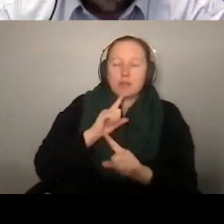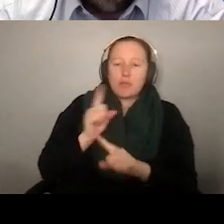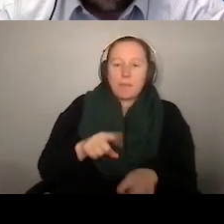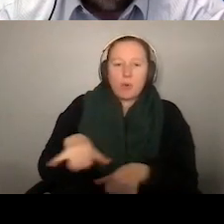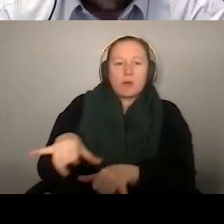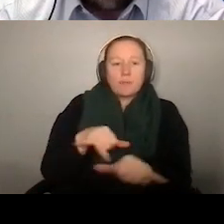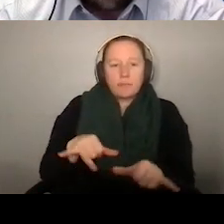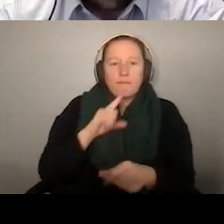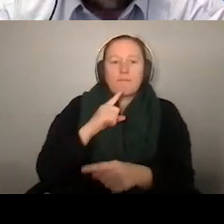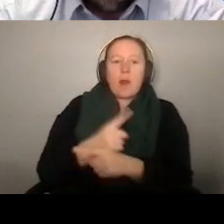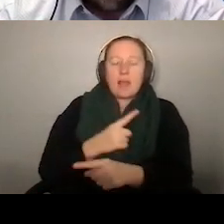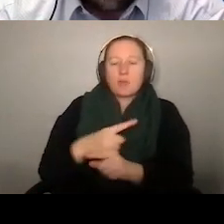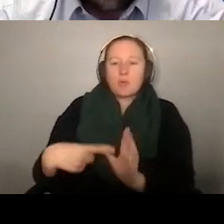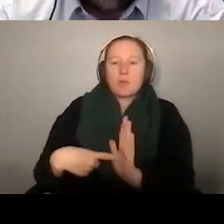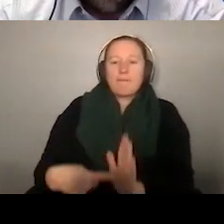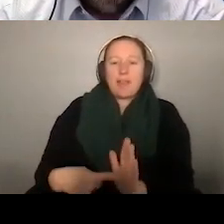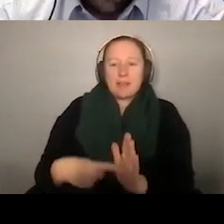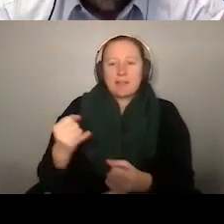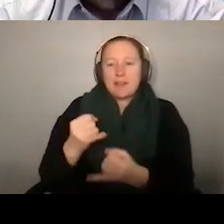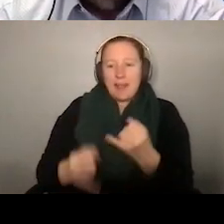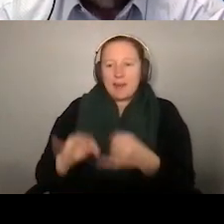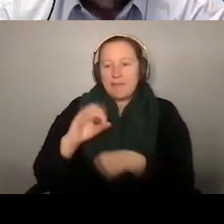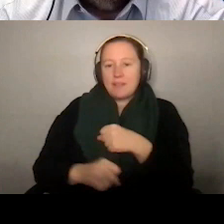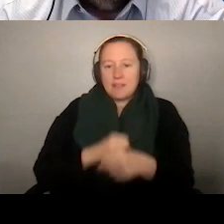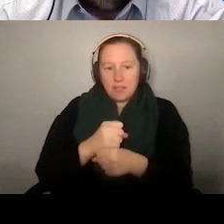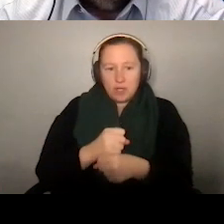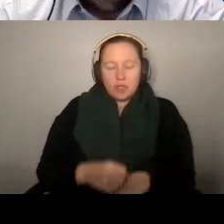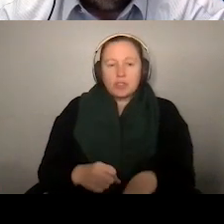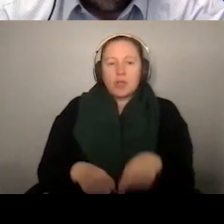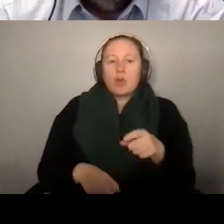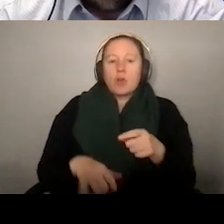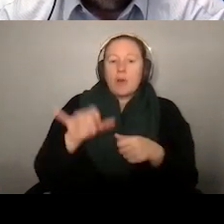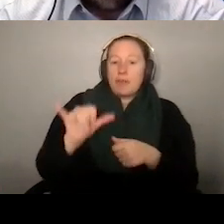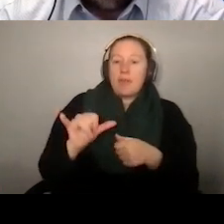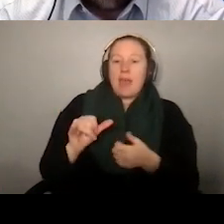the end of our fiscal year. This grant accrual estimate is necessary to